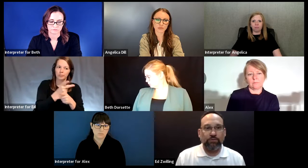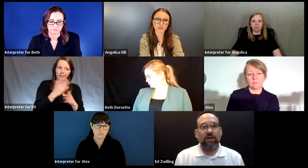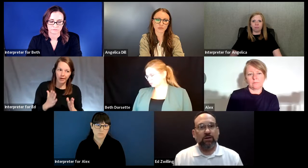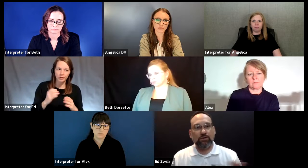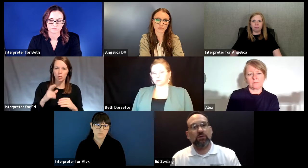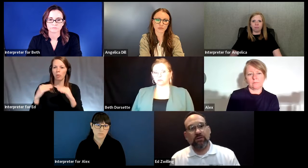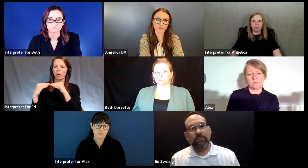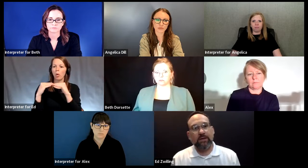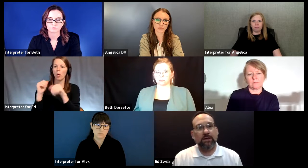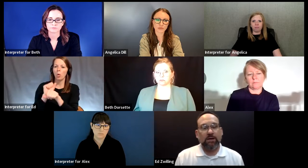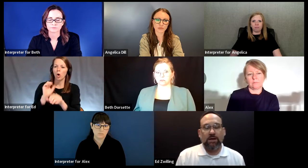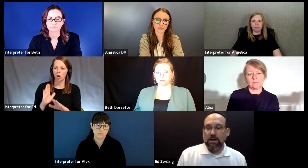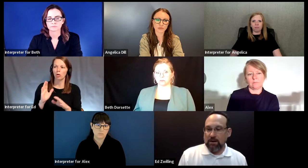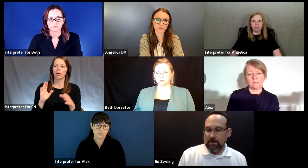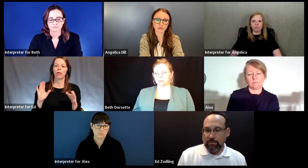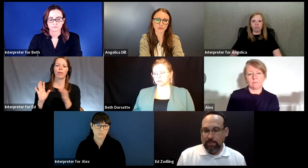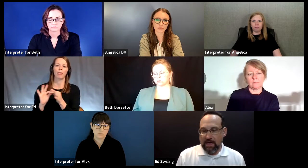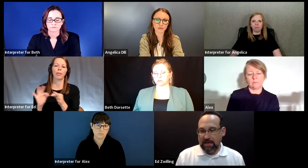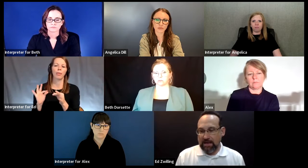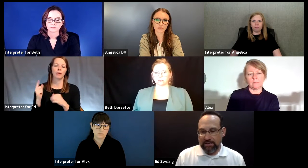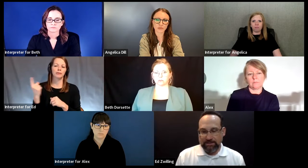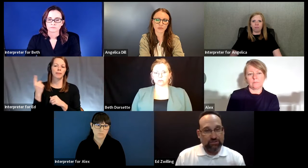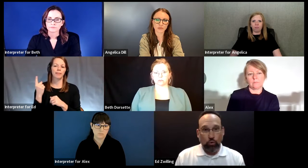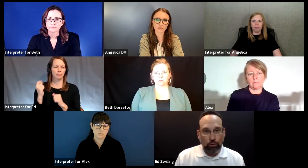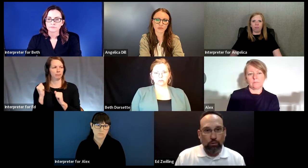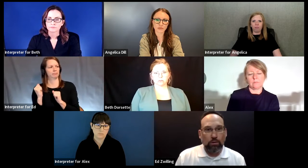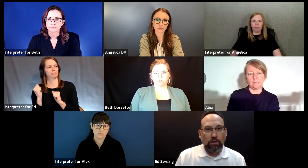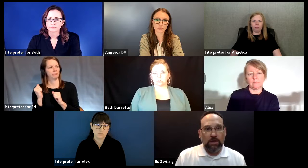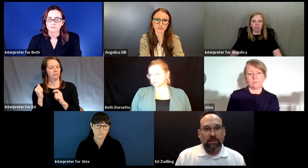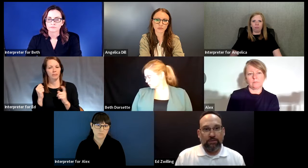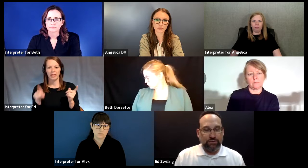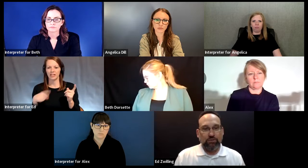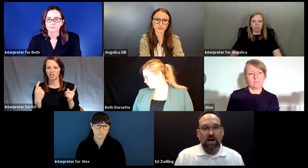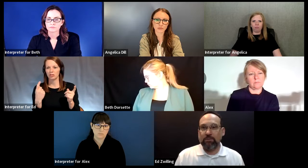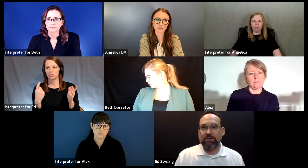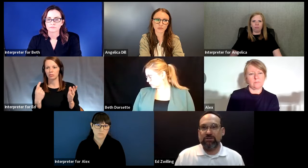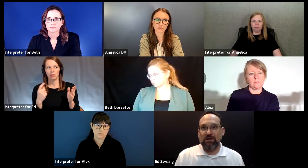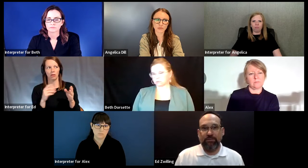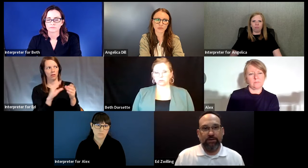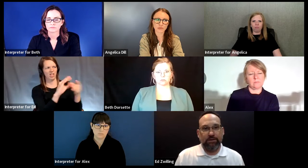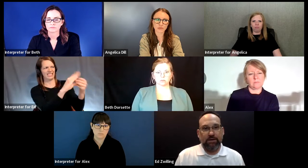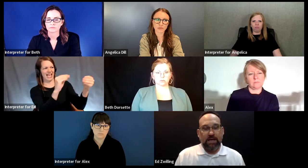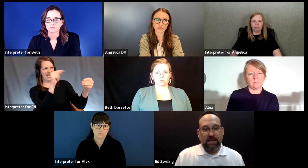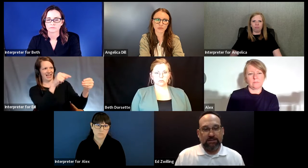will say or do something and it's just oral. And there's no documentation of it.